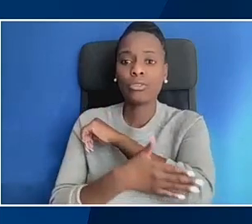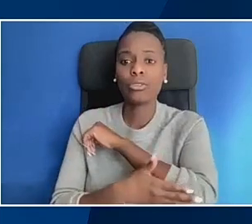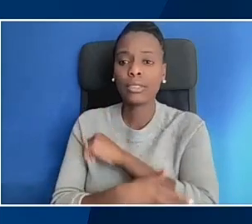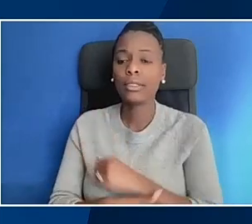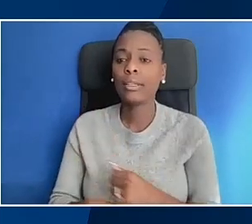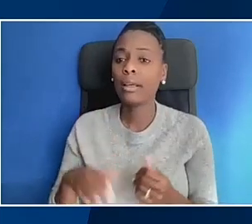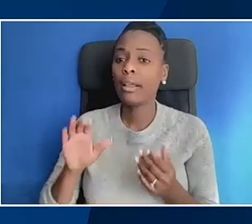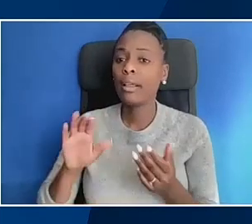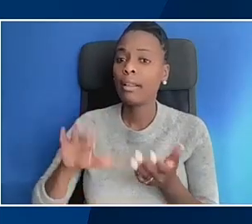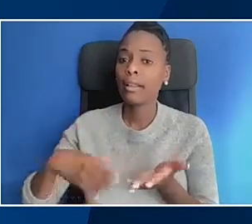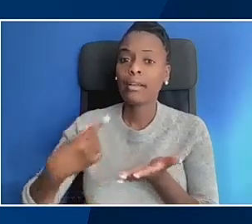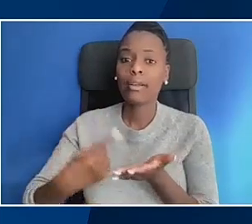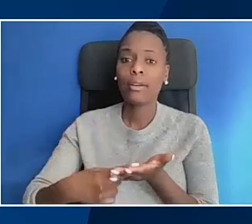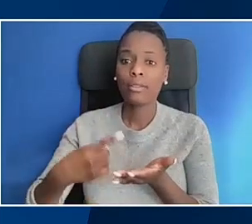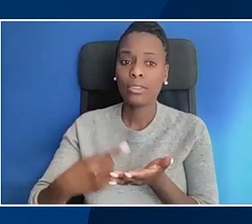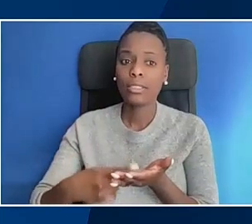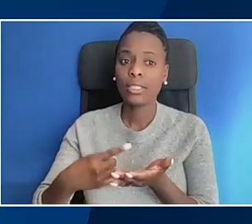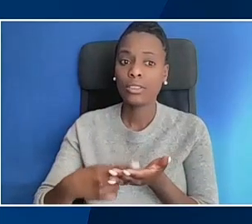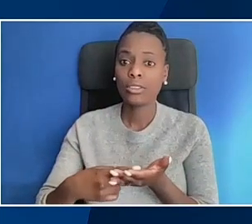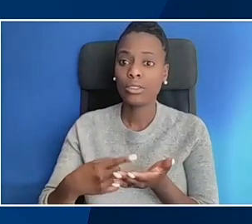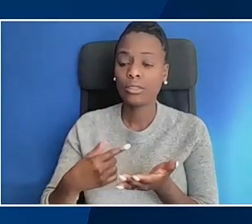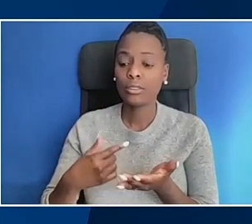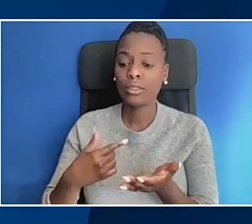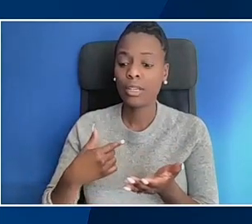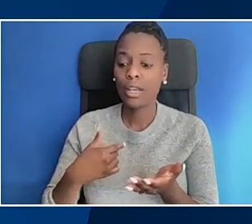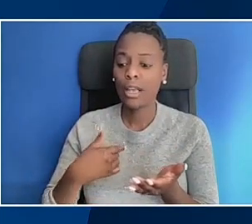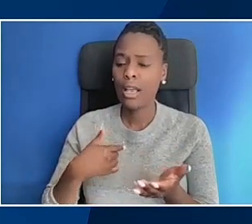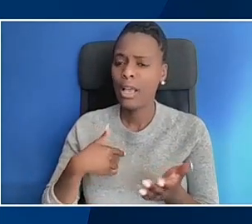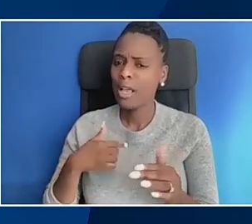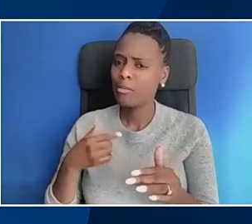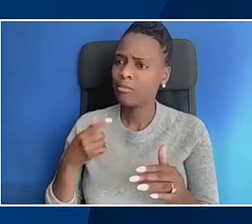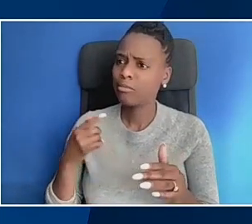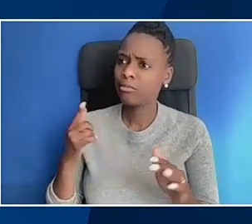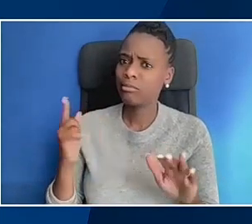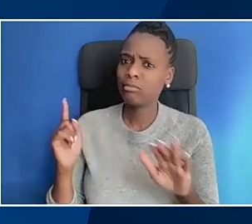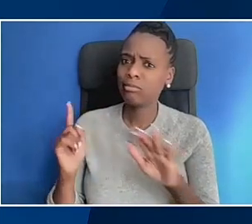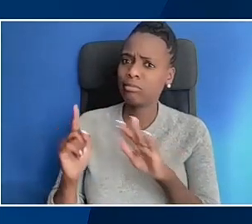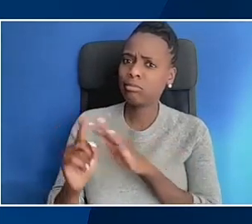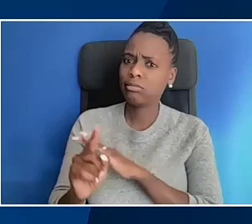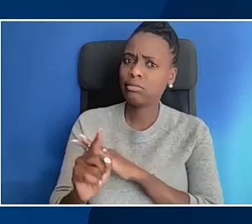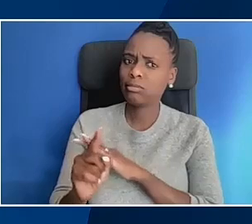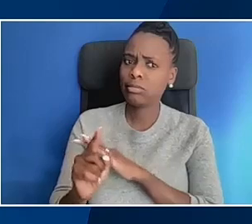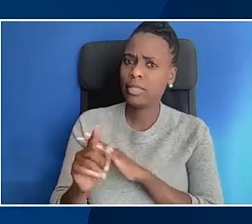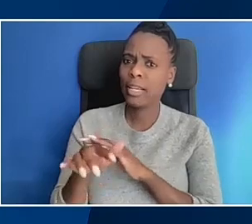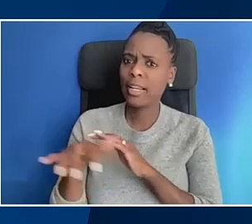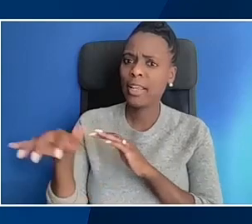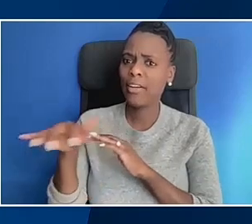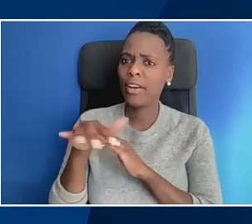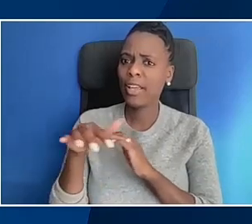I happened to walk right past a large area with TRIO, right, TRIO services like right there as a sign of that college.